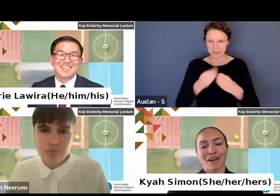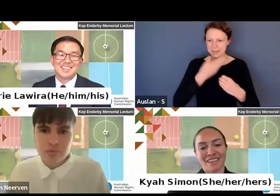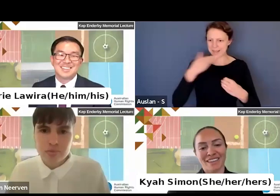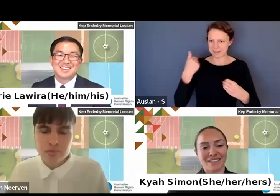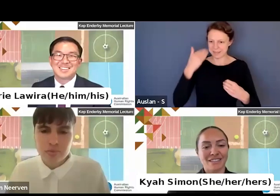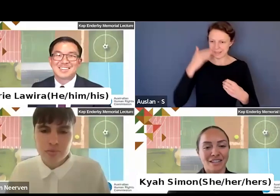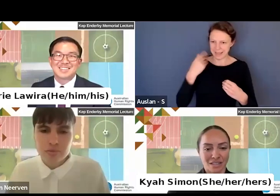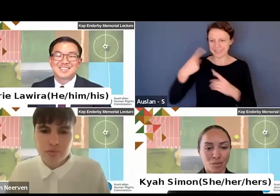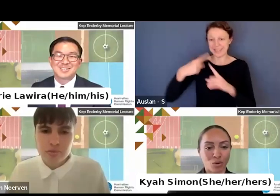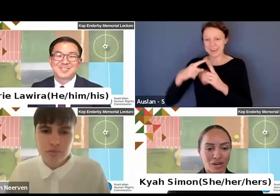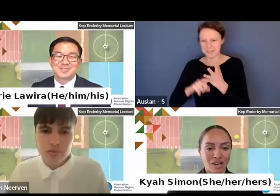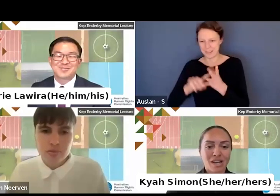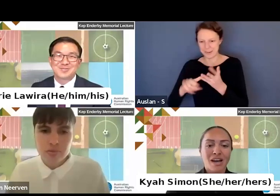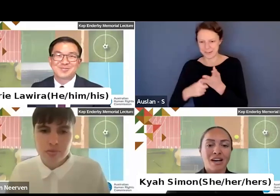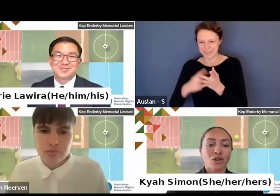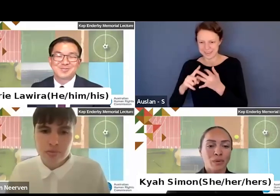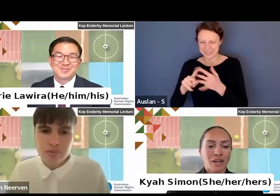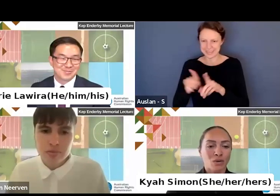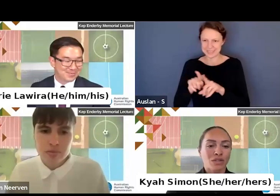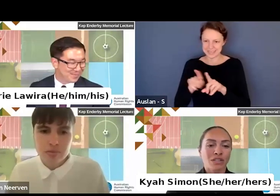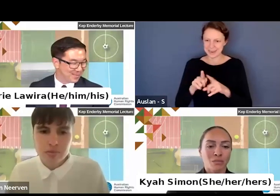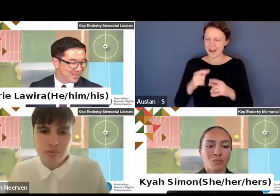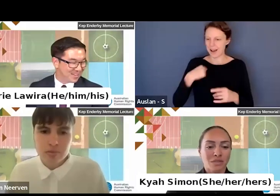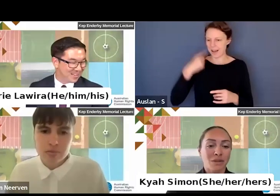I think this is such an important topic and also some something